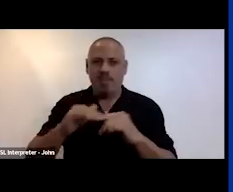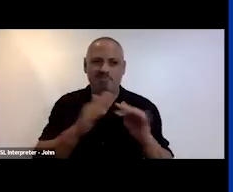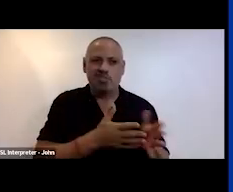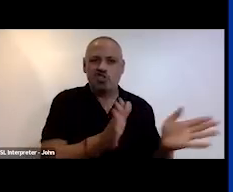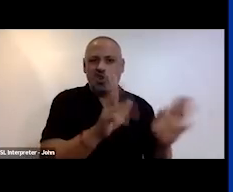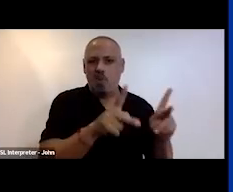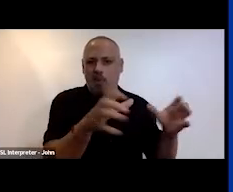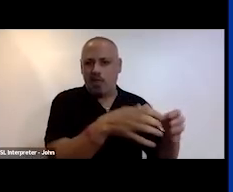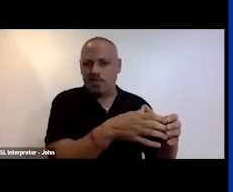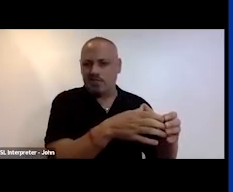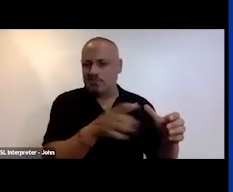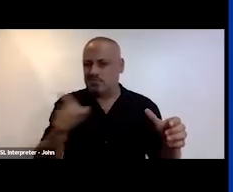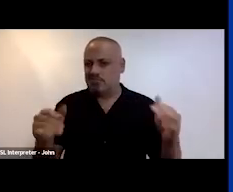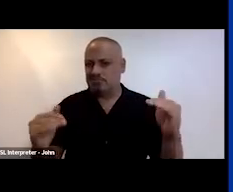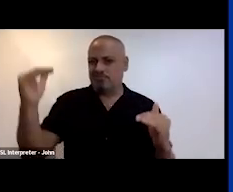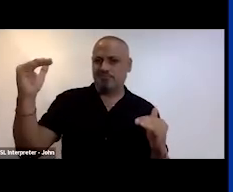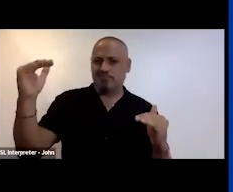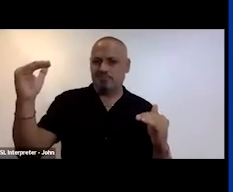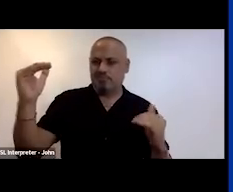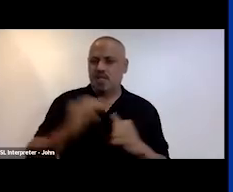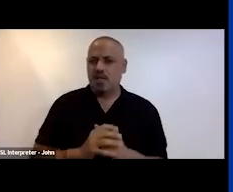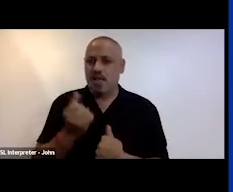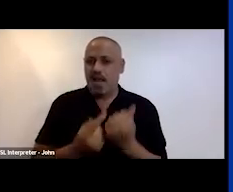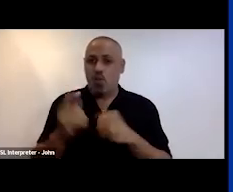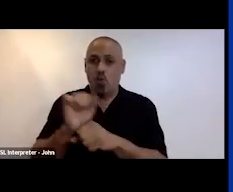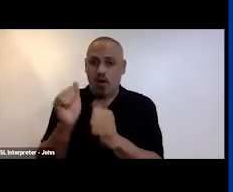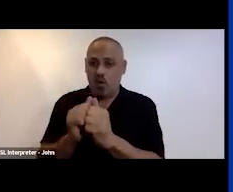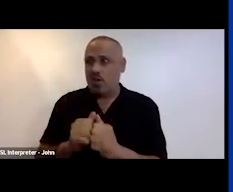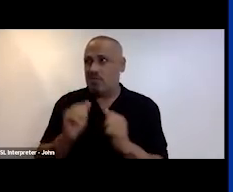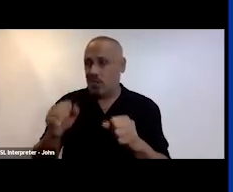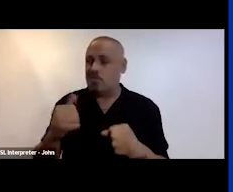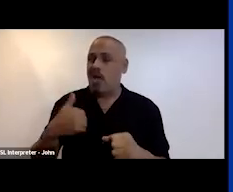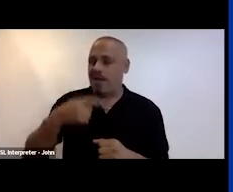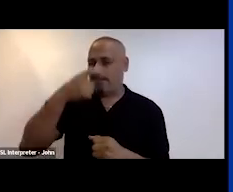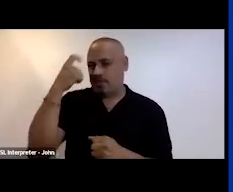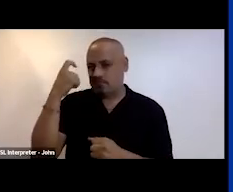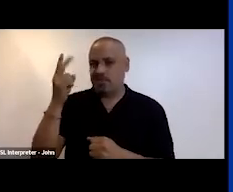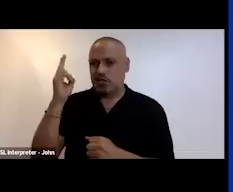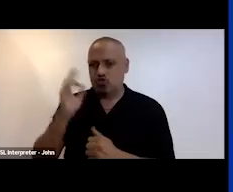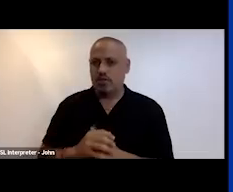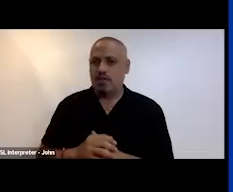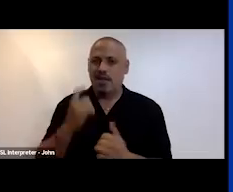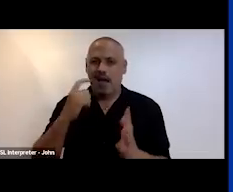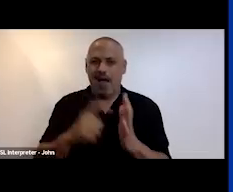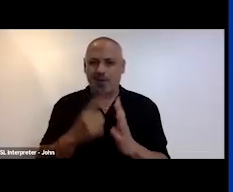It's just very, very likely that anybody that you're working with has a history of trauma. I noticed in some of the questions that came in,